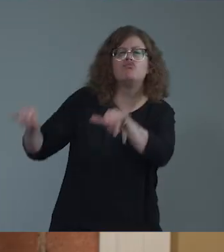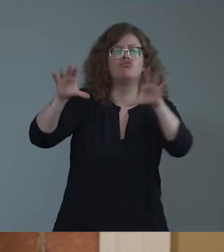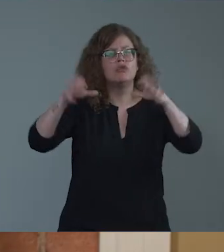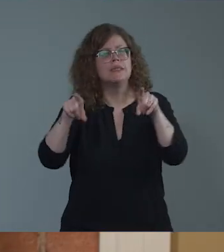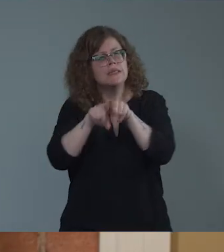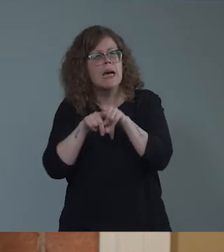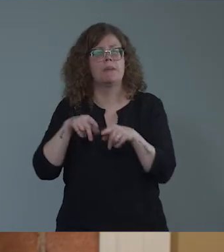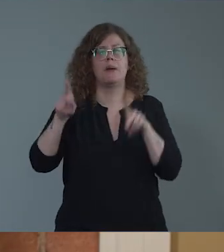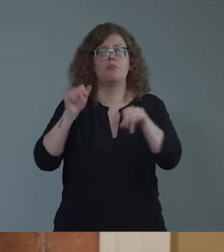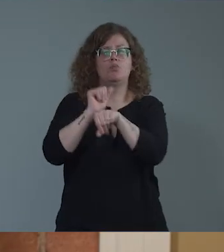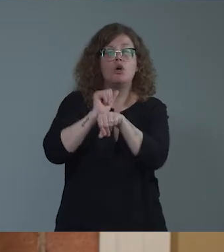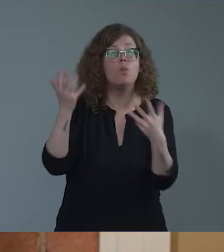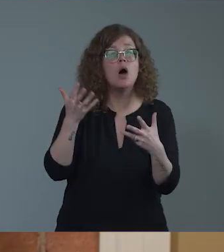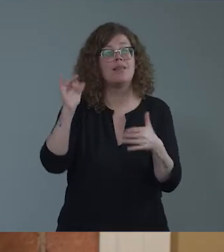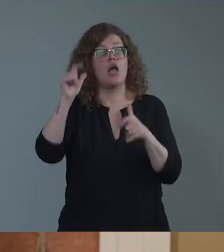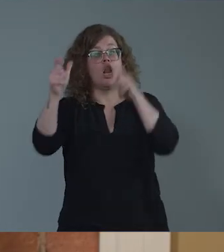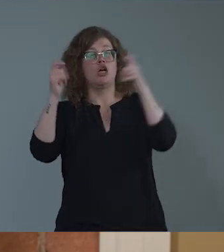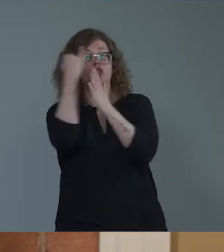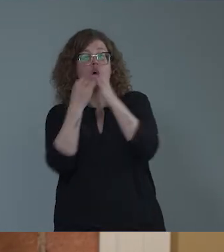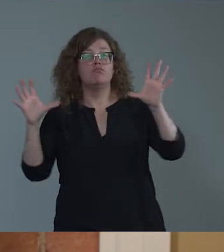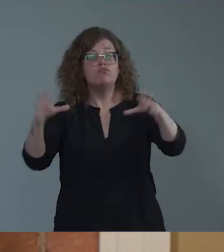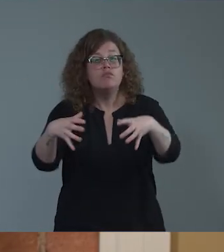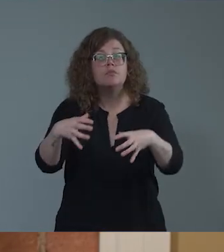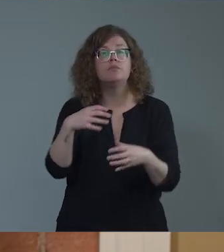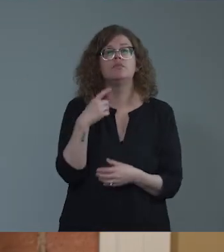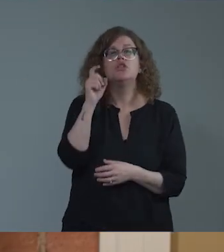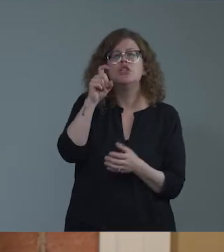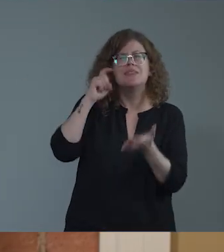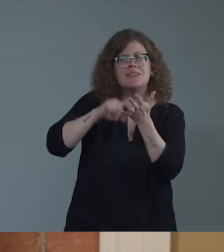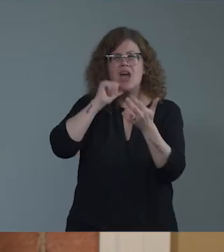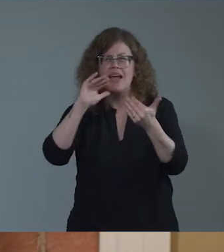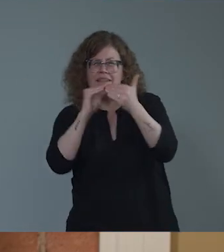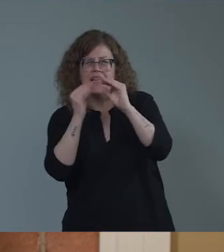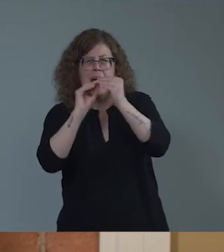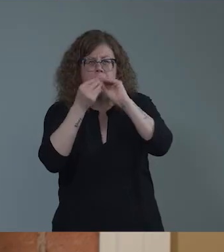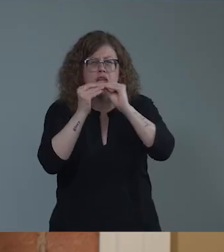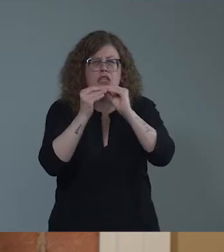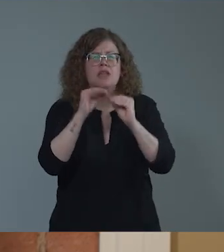of community representatives, as well as artist representatives, and then one person from the project team